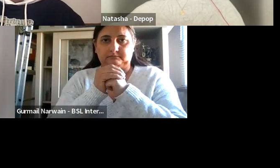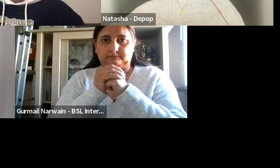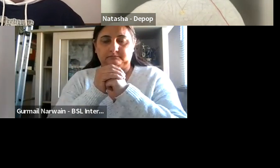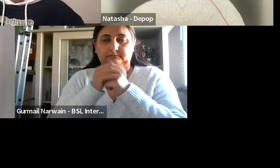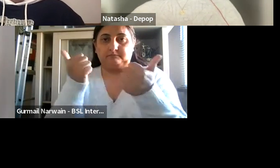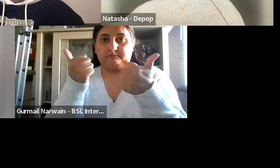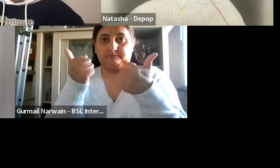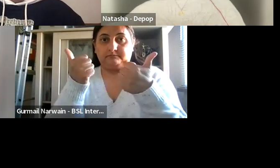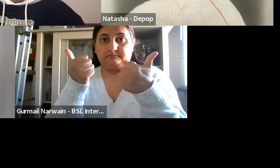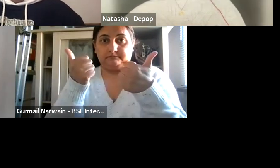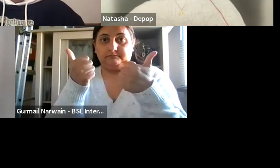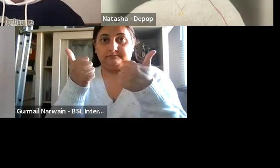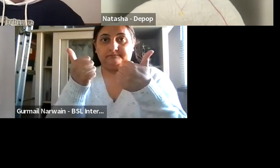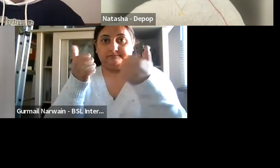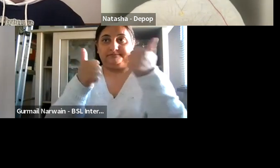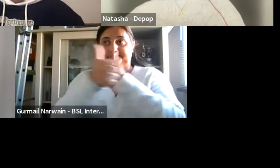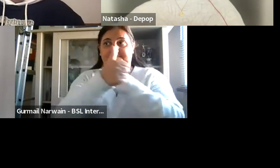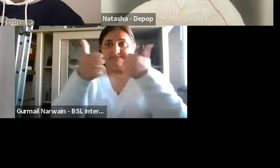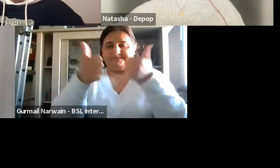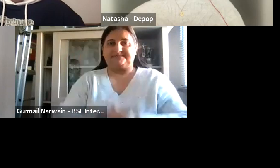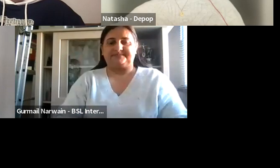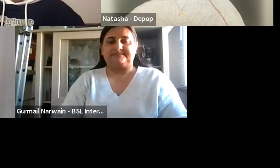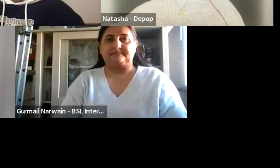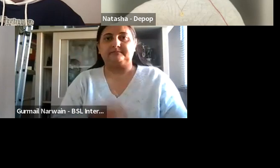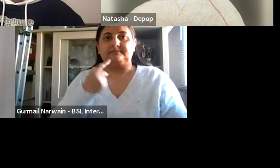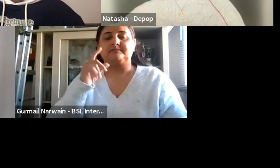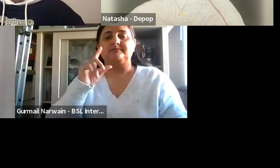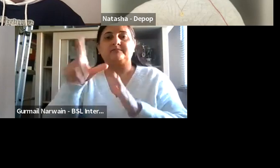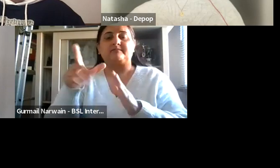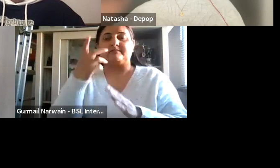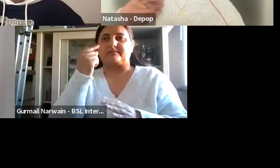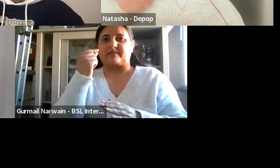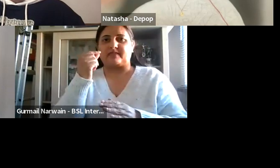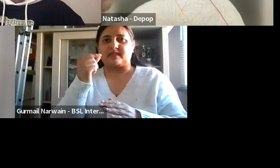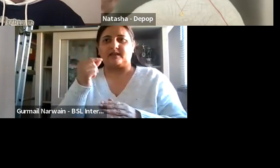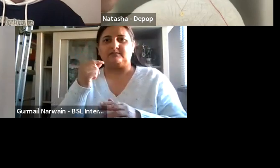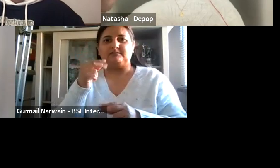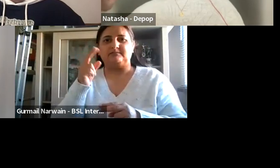to that. We have someone recovering from an injury. Travelling in on quieter days to adjust to that. Coming in later when it's less peak hours travel wise. Making the use of the spaces in the office. Booking rooms, all of that stuff.